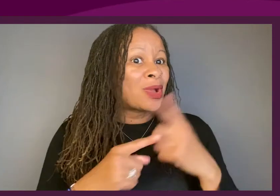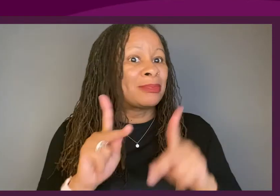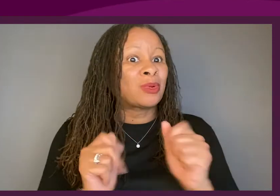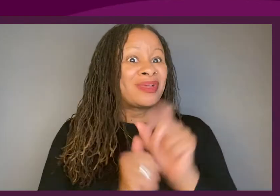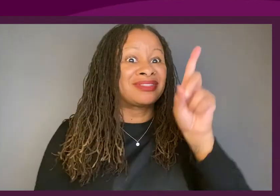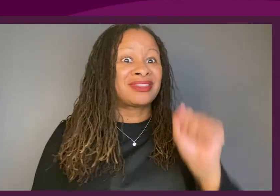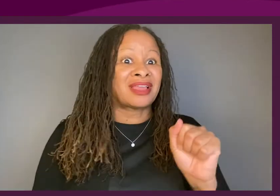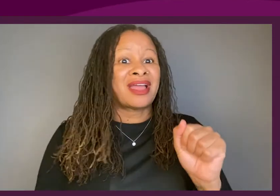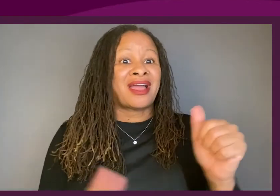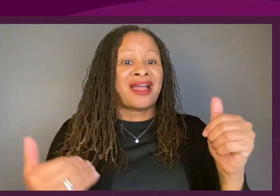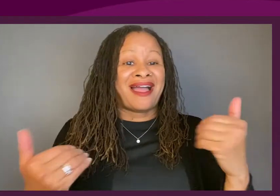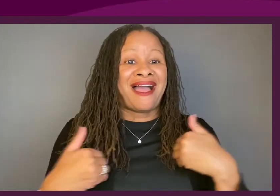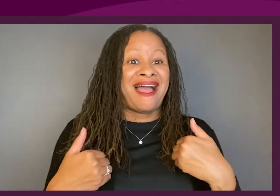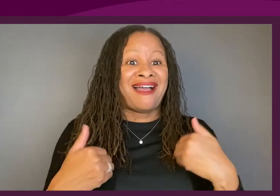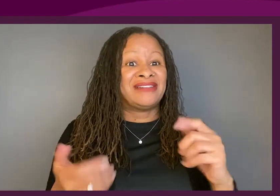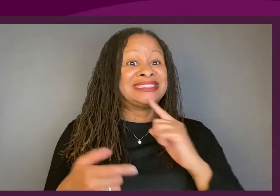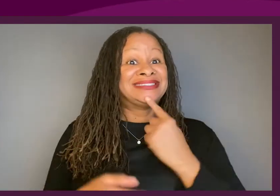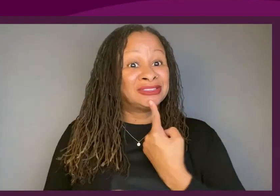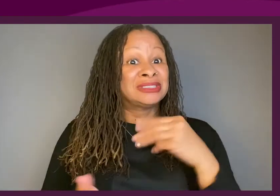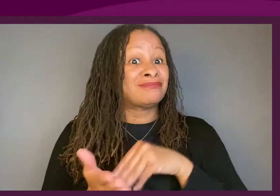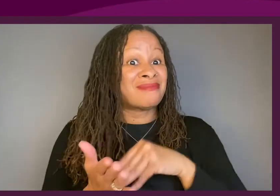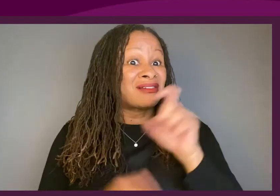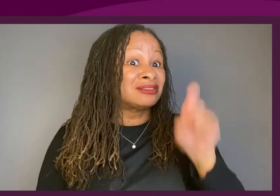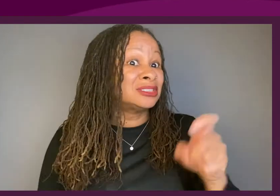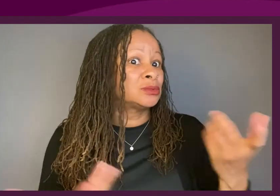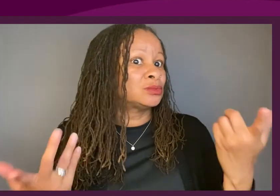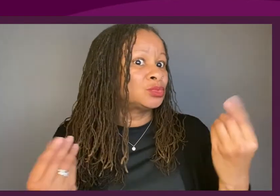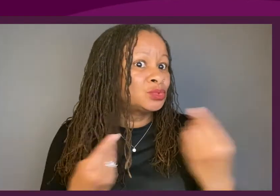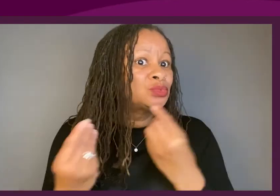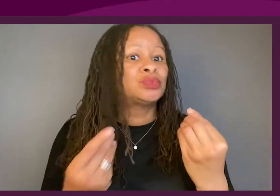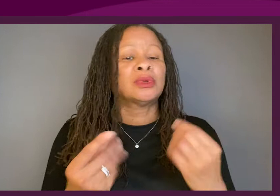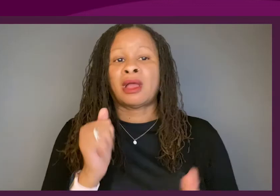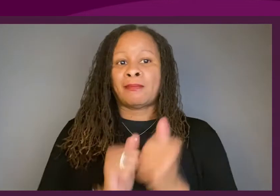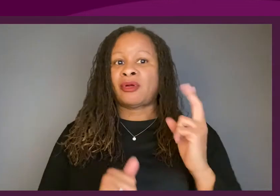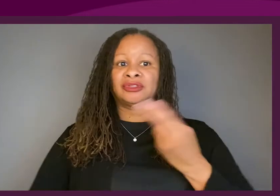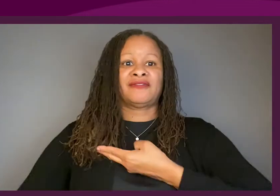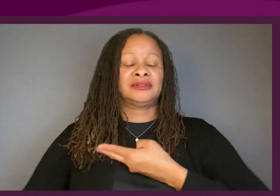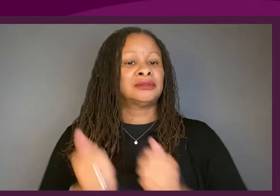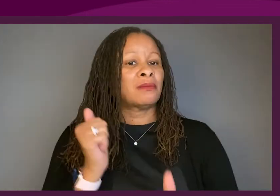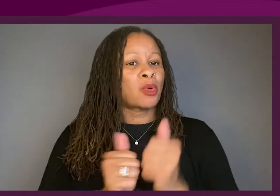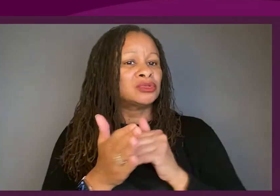Most of us most of the time don't have cute medical needs, but when we do, we still need